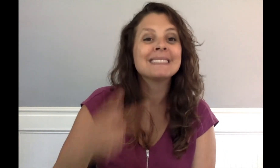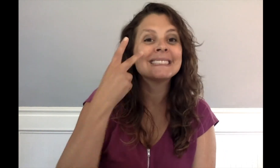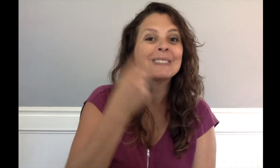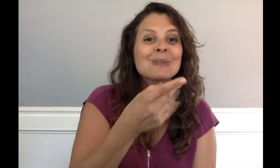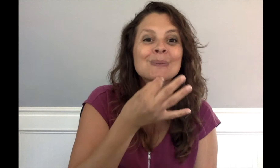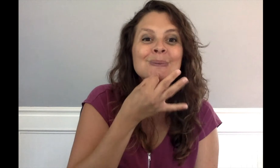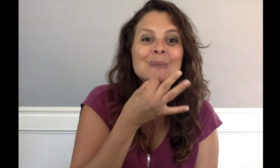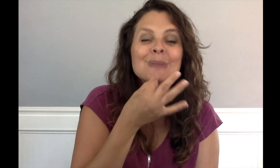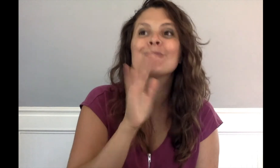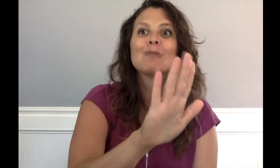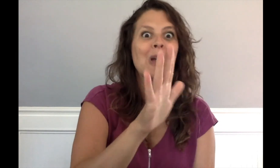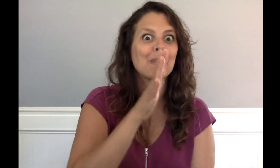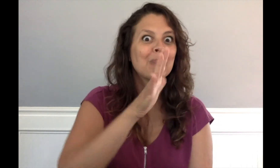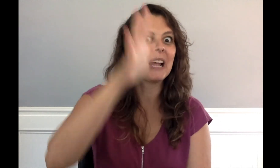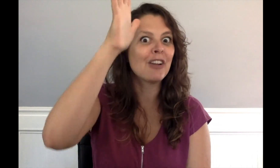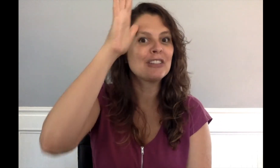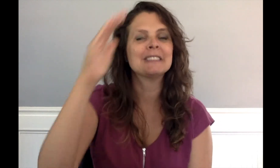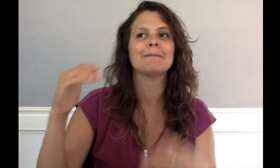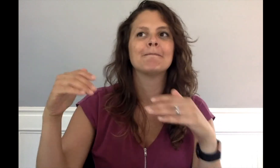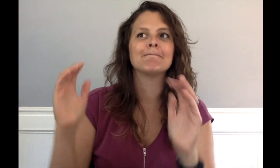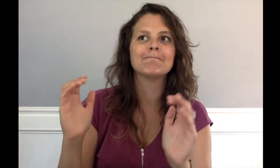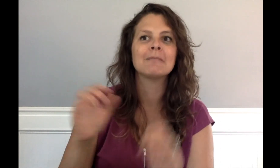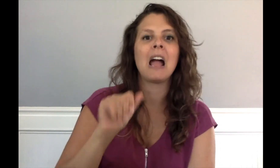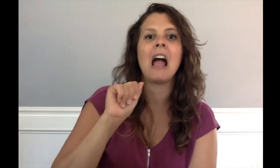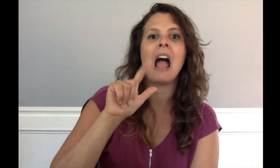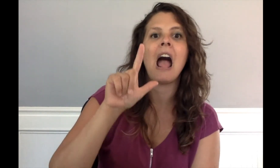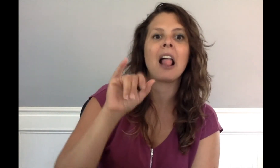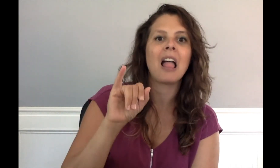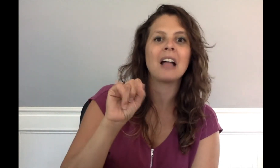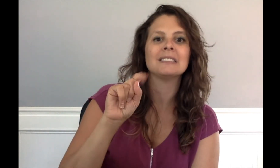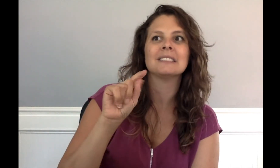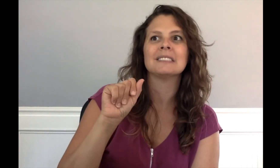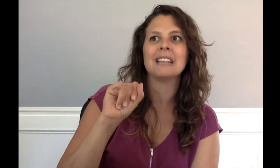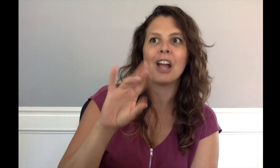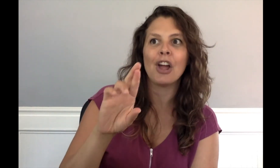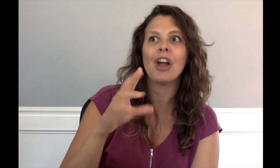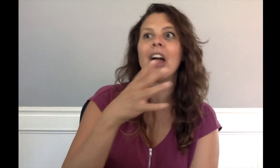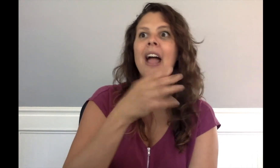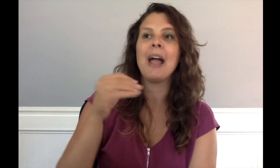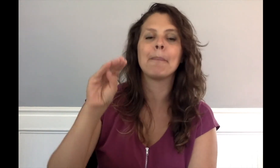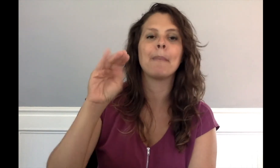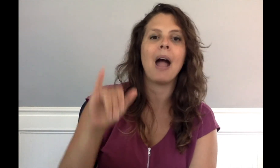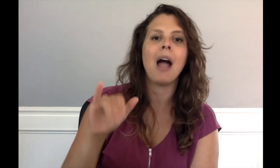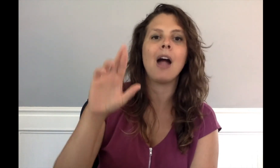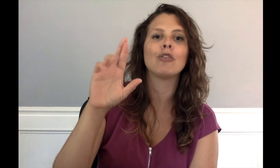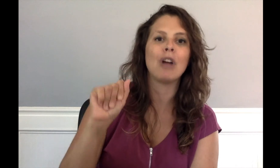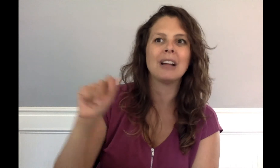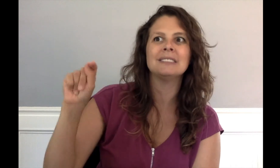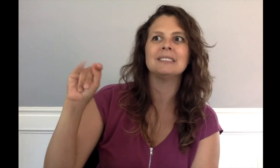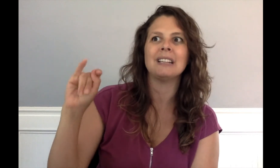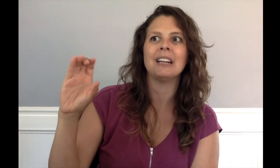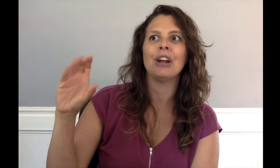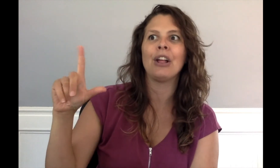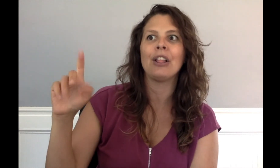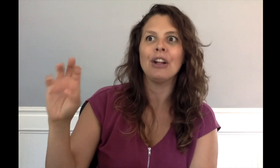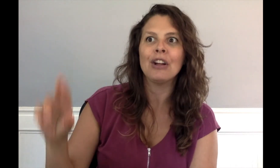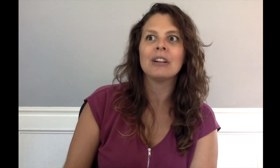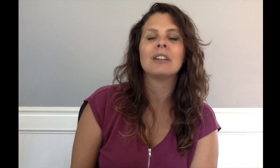See you soon! Your parents (Alistair and Myra Tickler)"